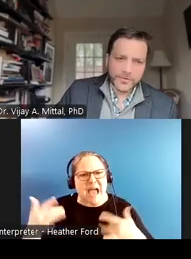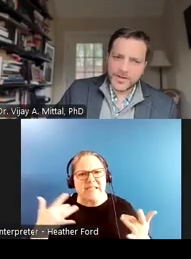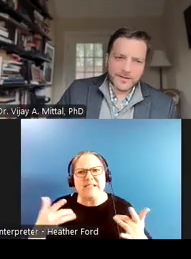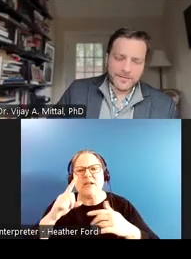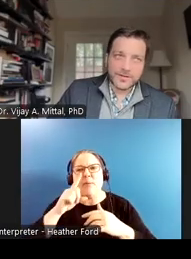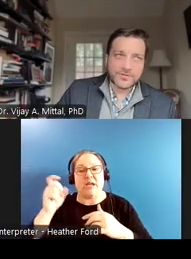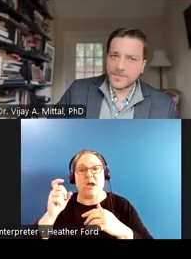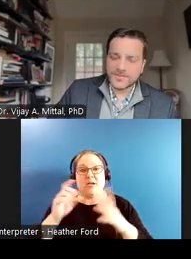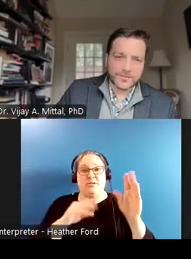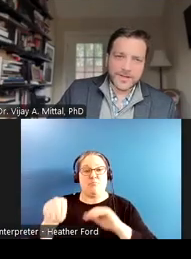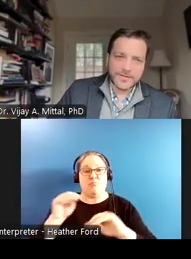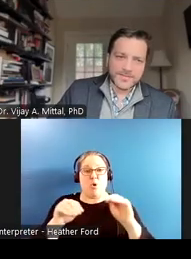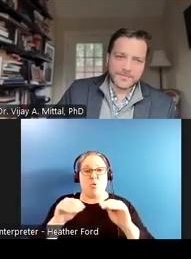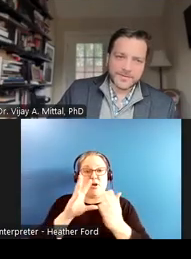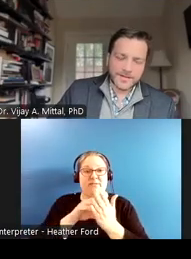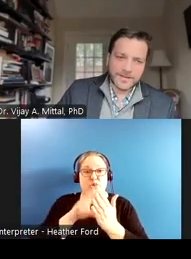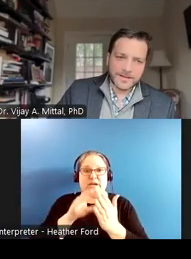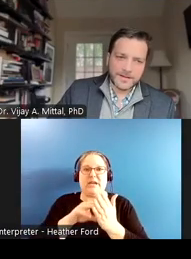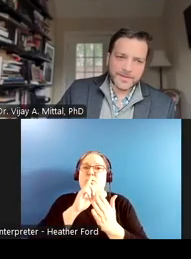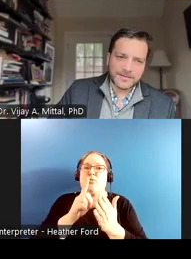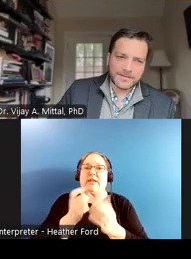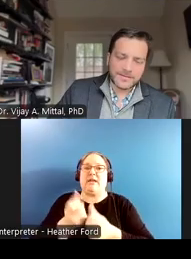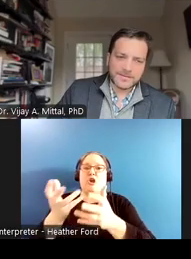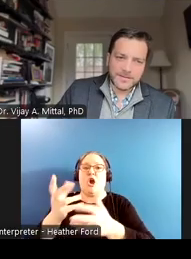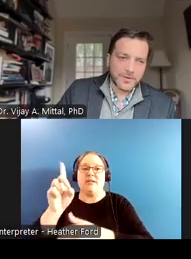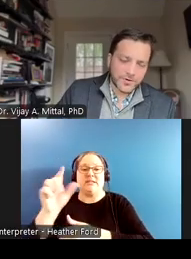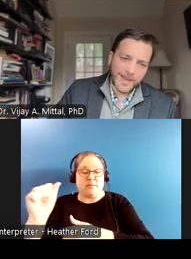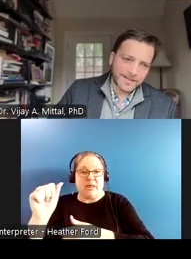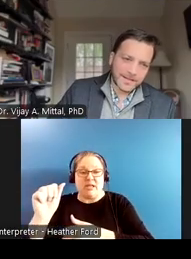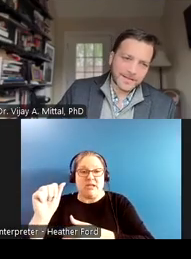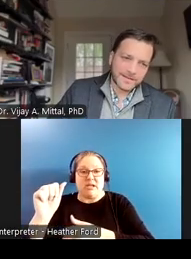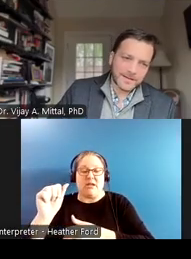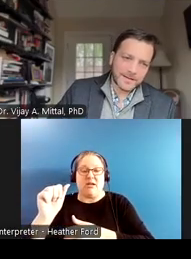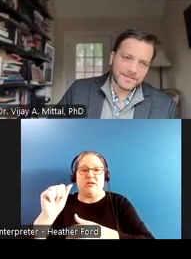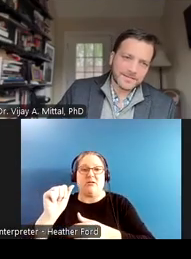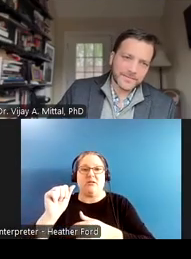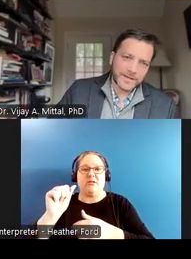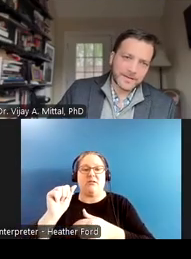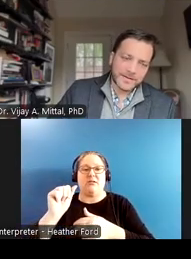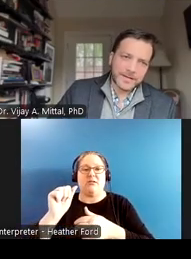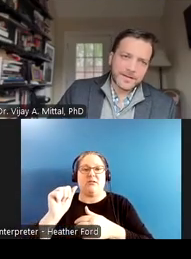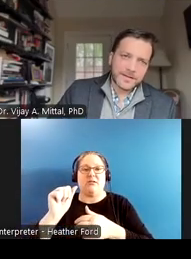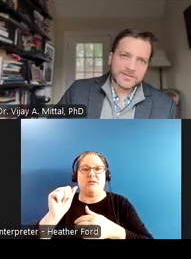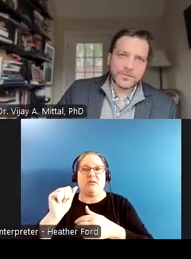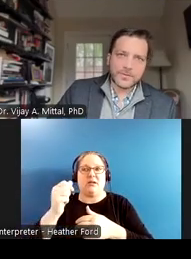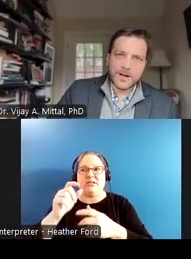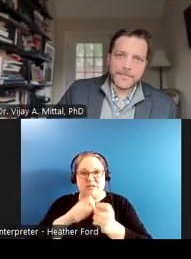learning contributes to a lot of disability um in the prodrome and in in schizophrenia. So